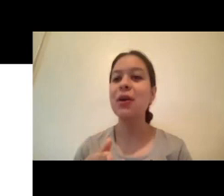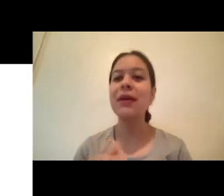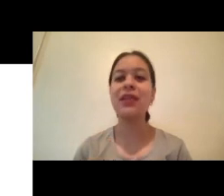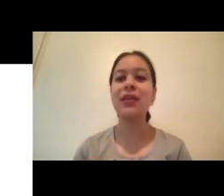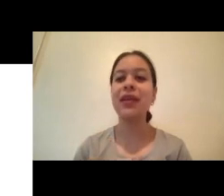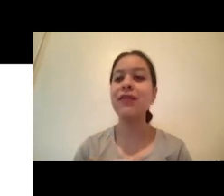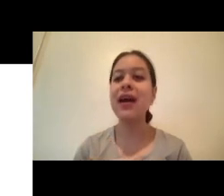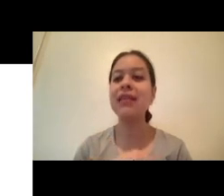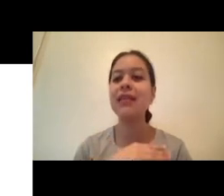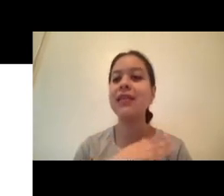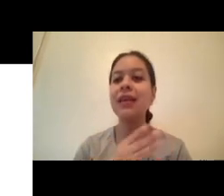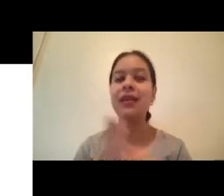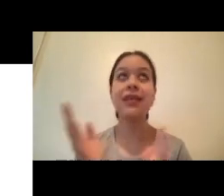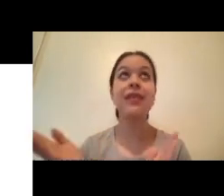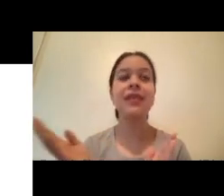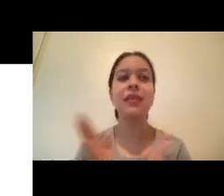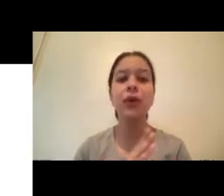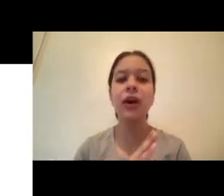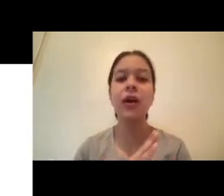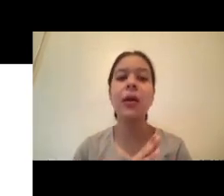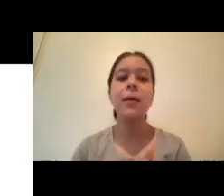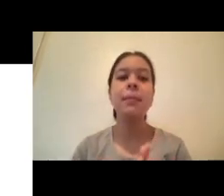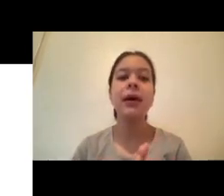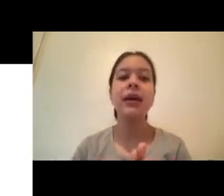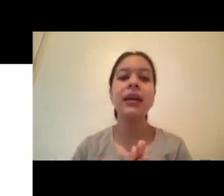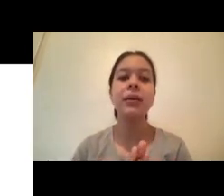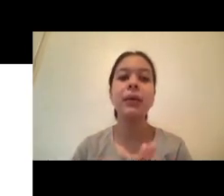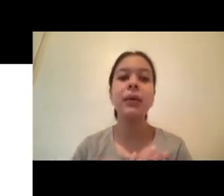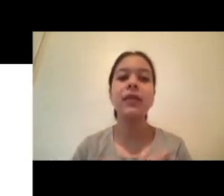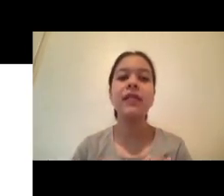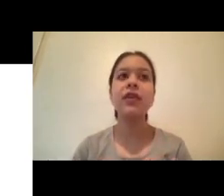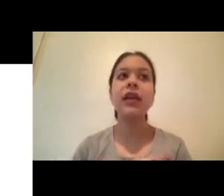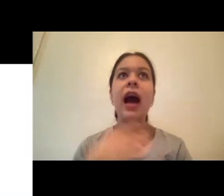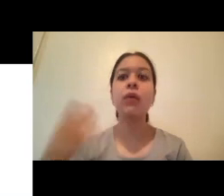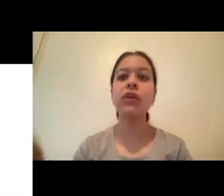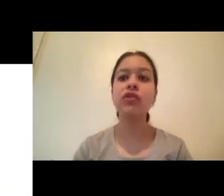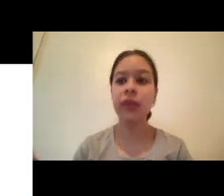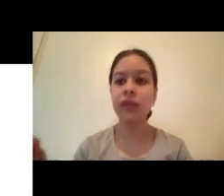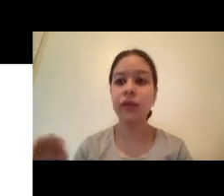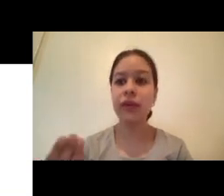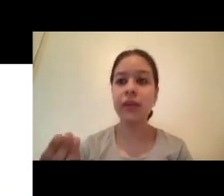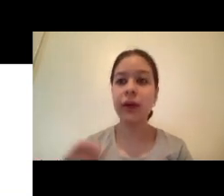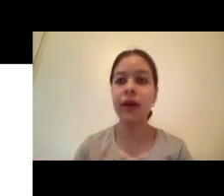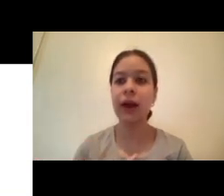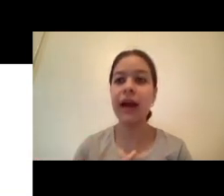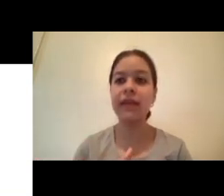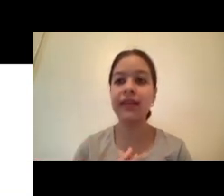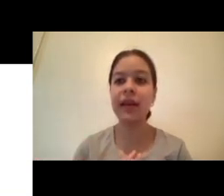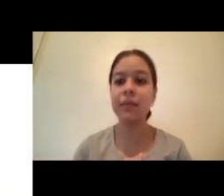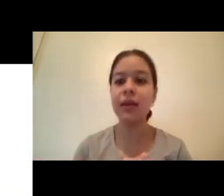go based on like facts and statistics and whatnot, but it's never like outreach with the students where we're asking them